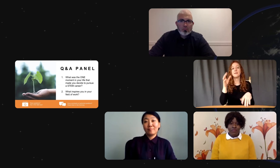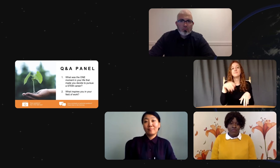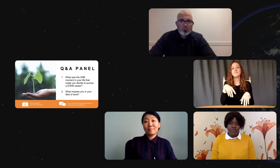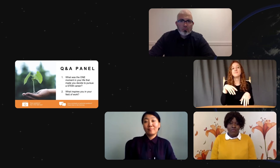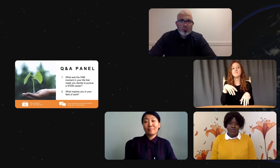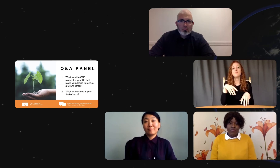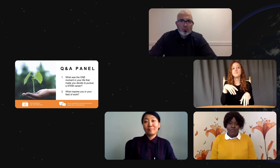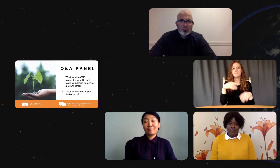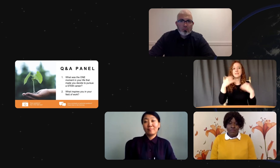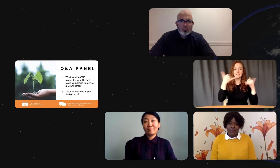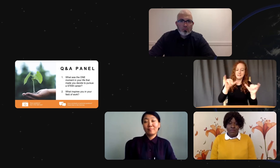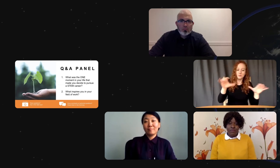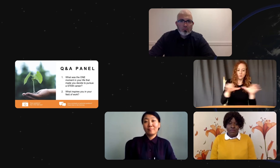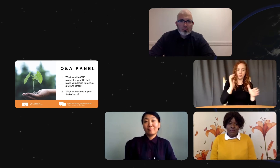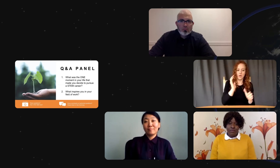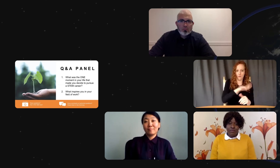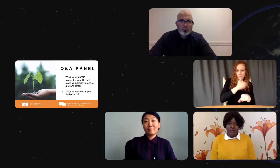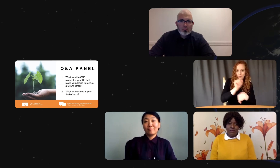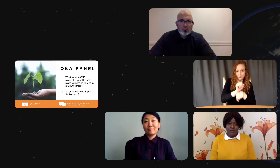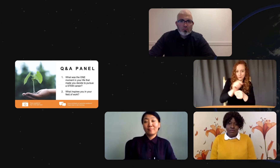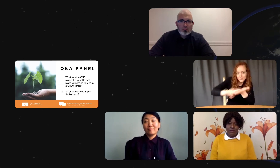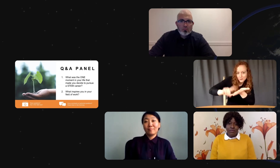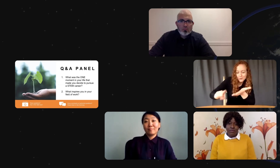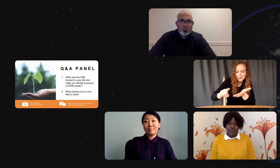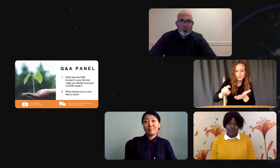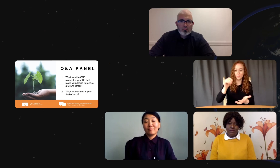I'm still doing research.